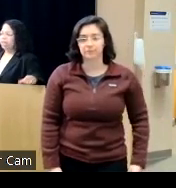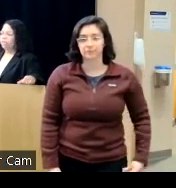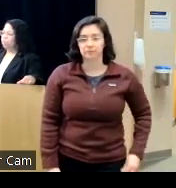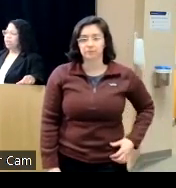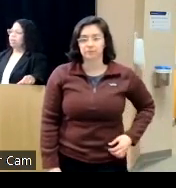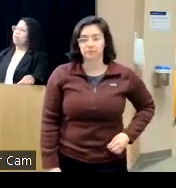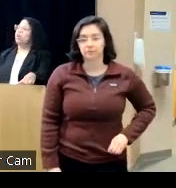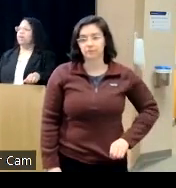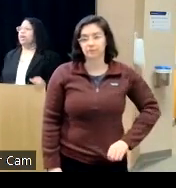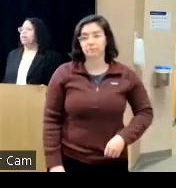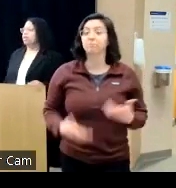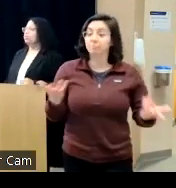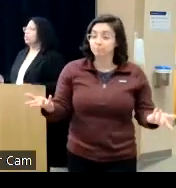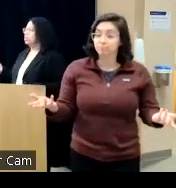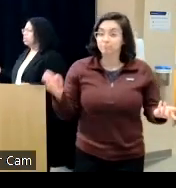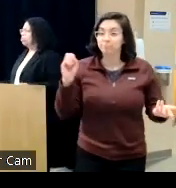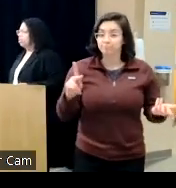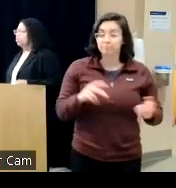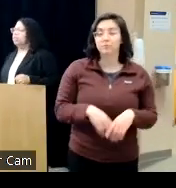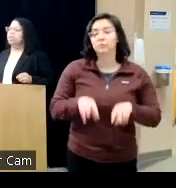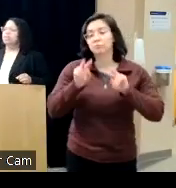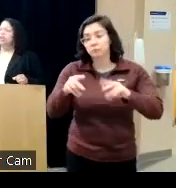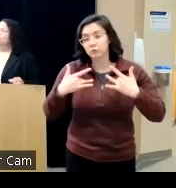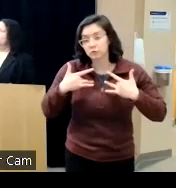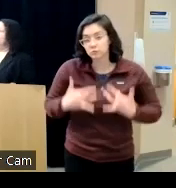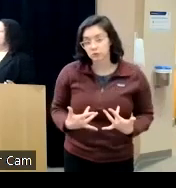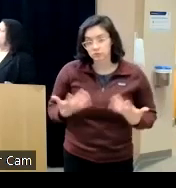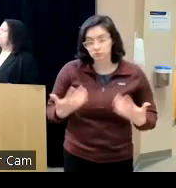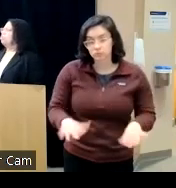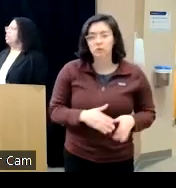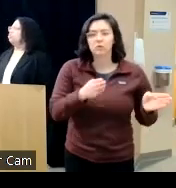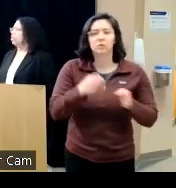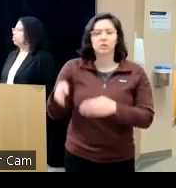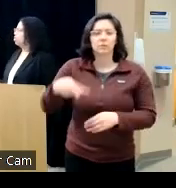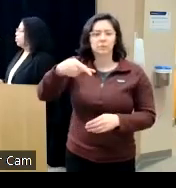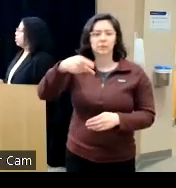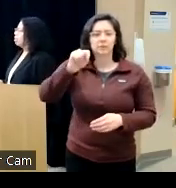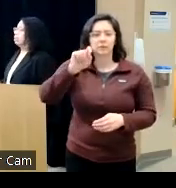then we said well okay you looked at depression what about post-traumatic stress disorder